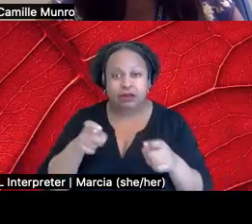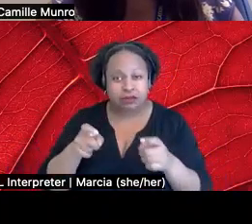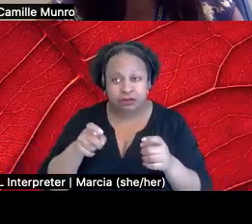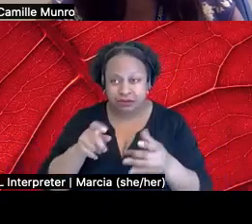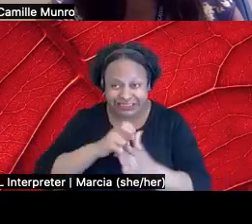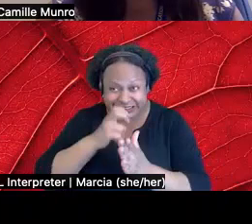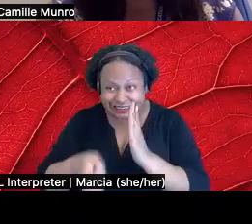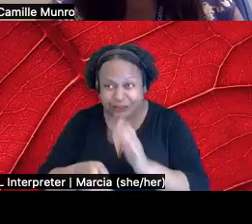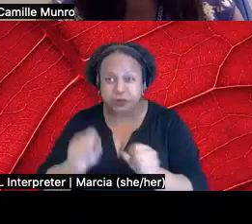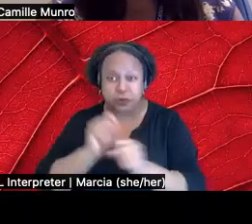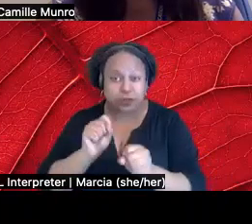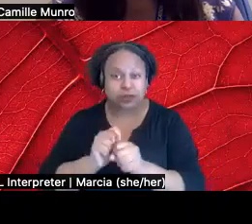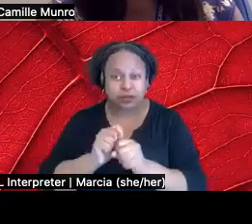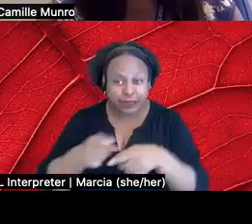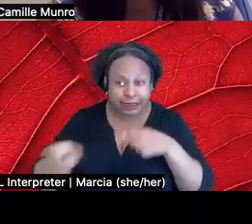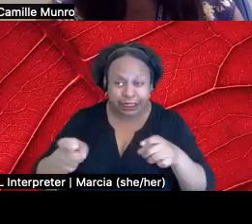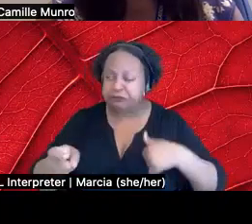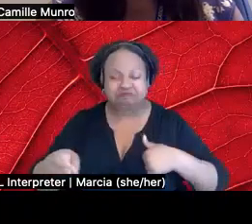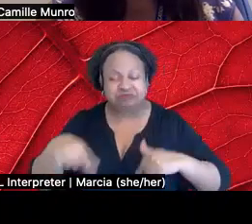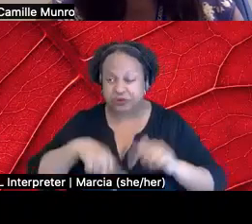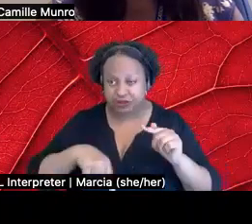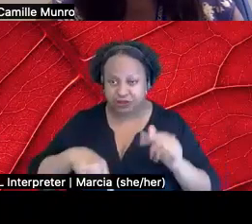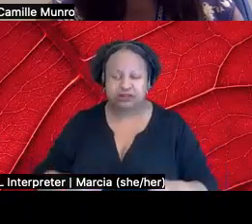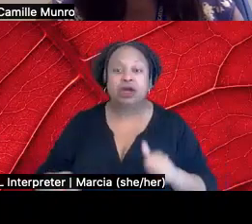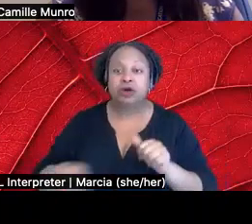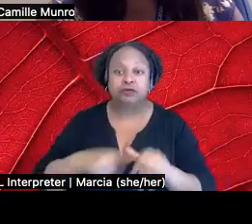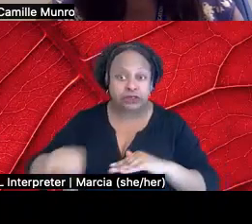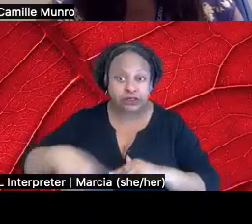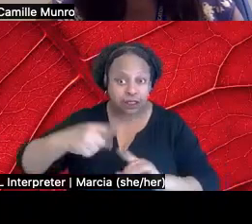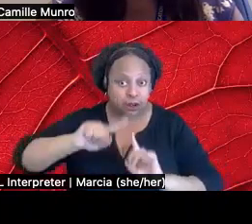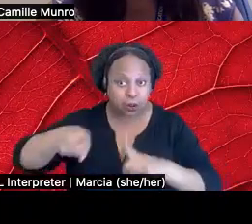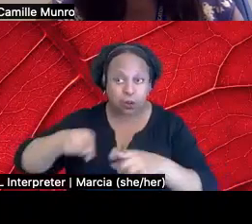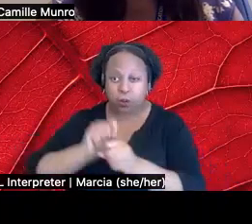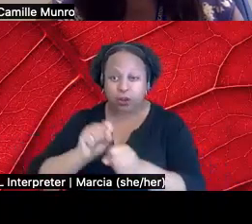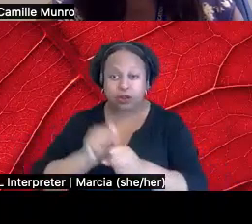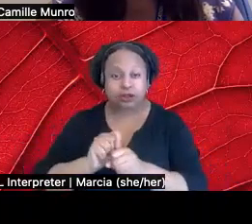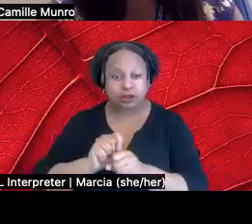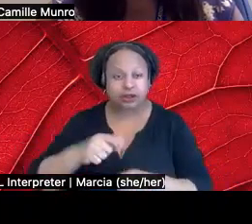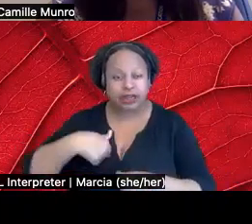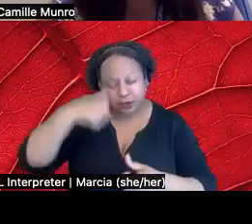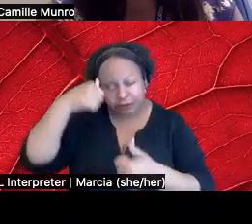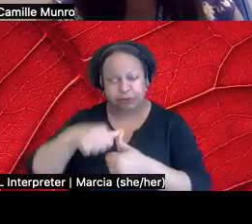So the first day on the ward, I remember it was, it was very memorable because I